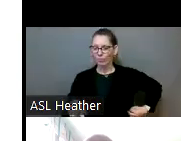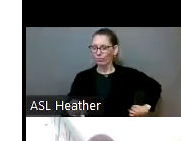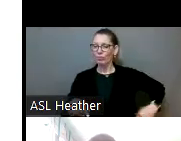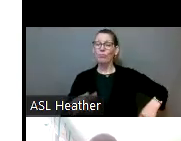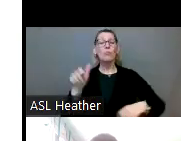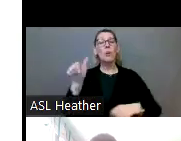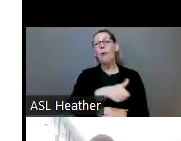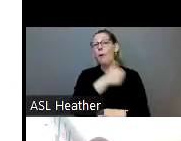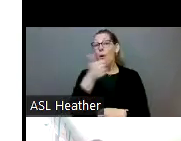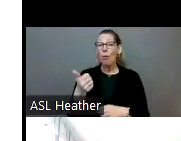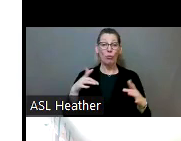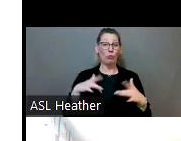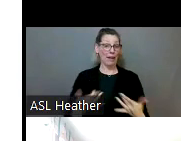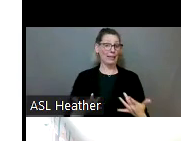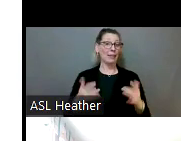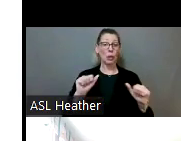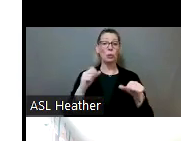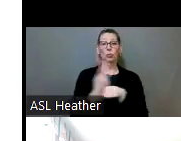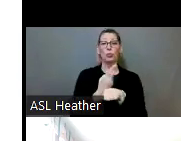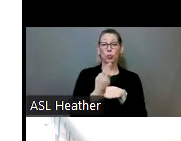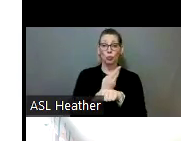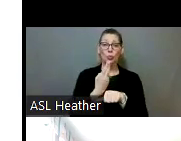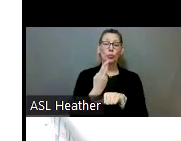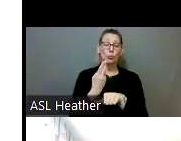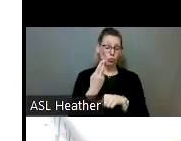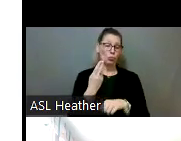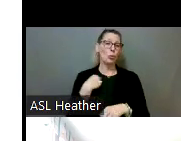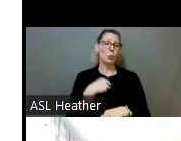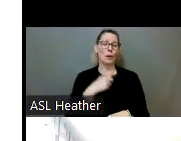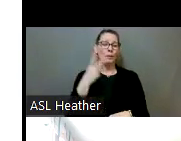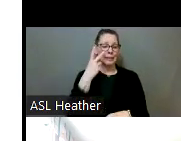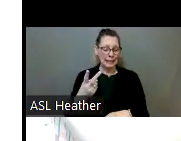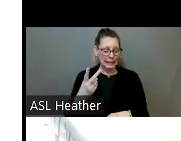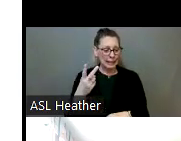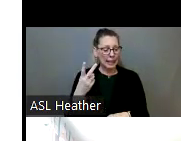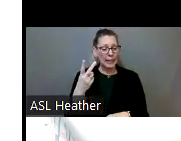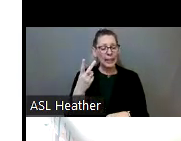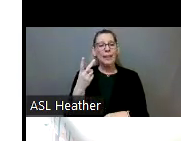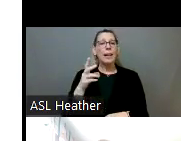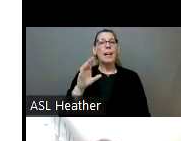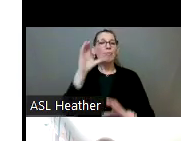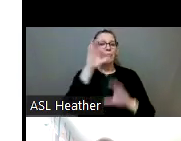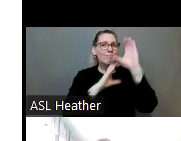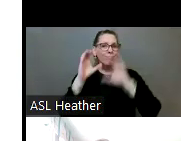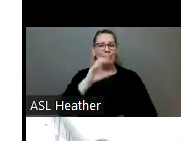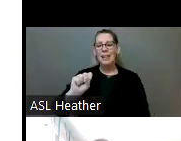activities that you can use with schools that we've seen with students are scavenger hunts,